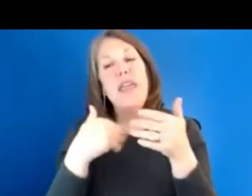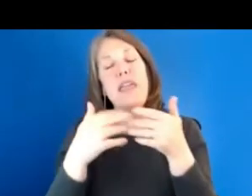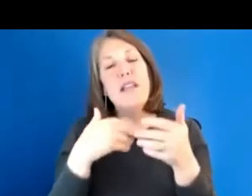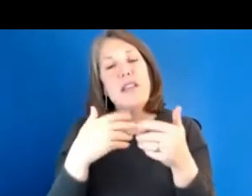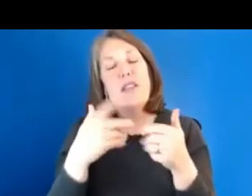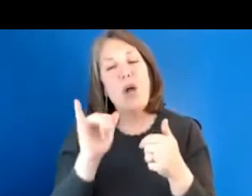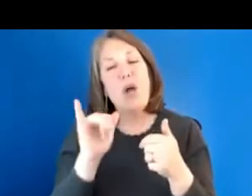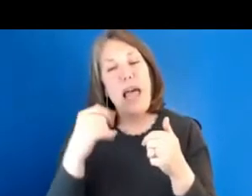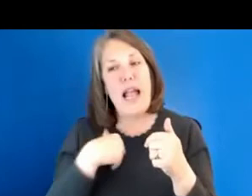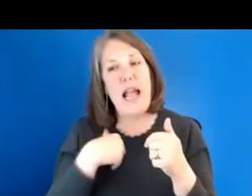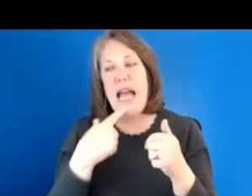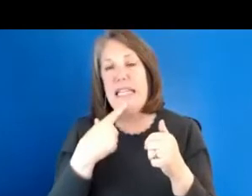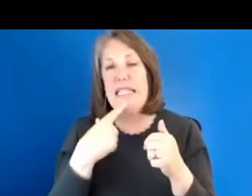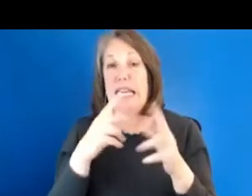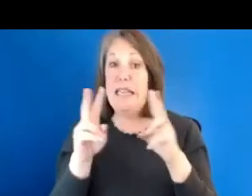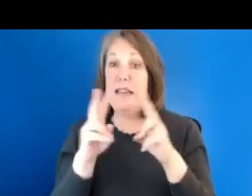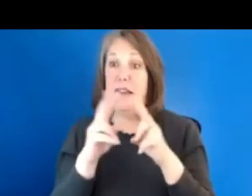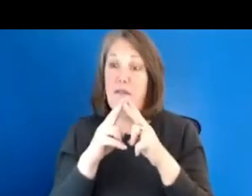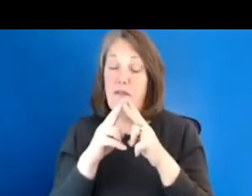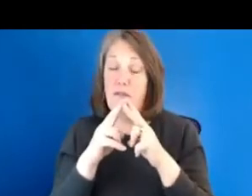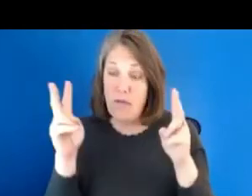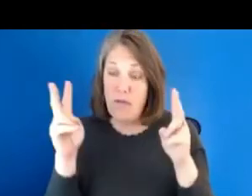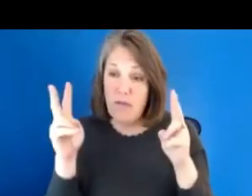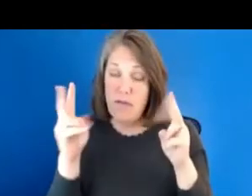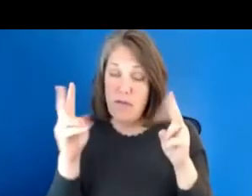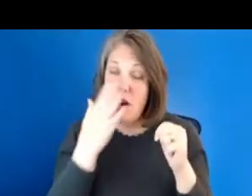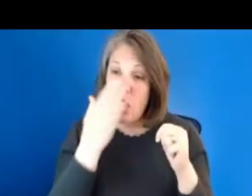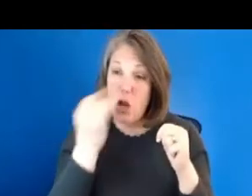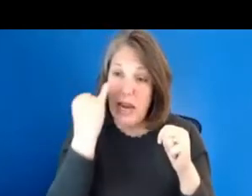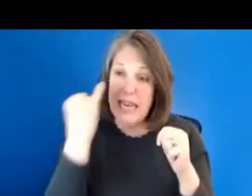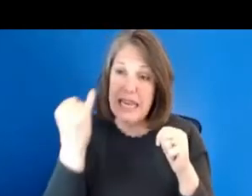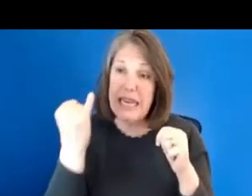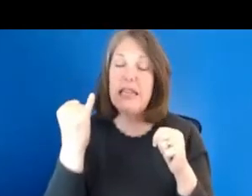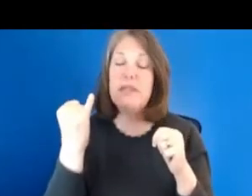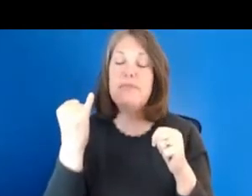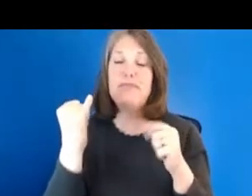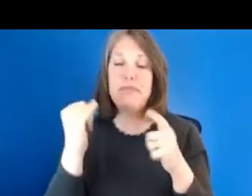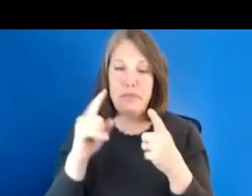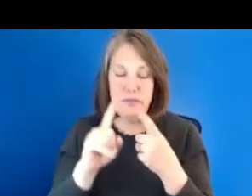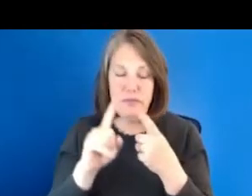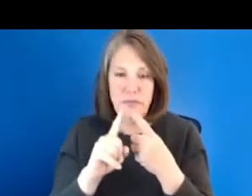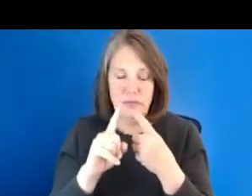said it is a very good idea 17:02:56 for you or you're authors to do an